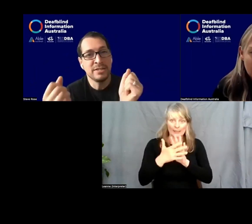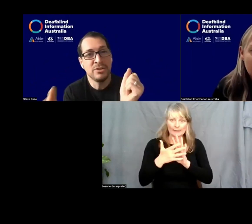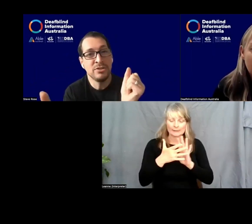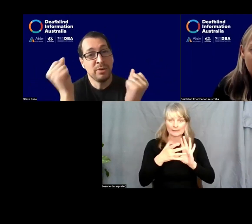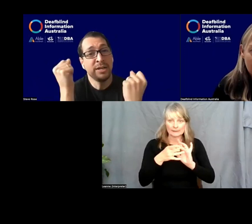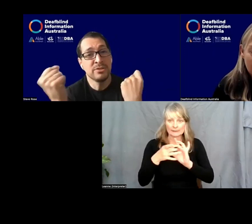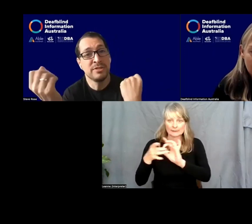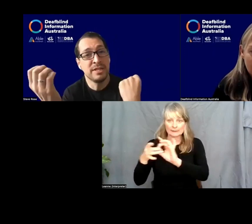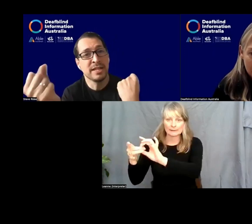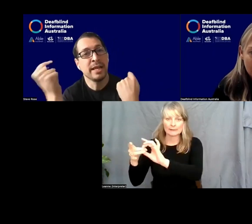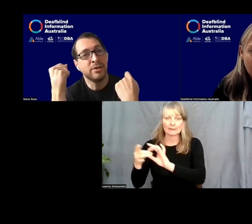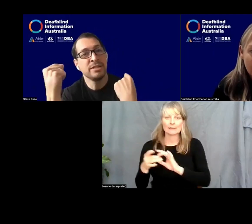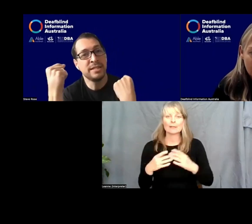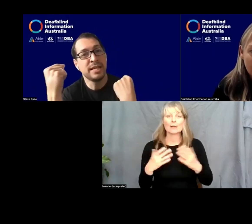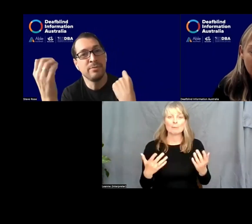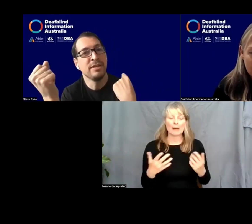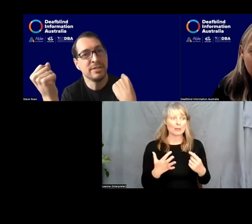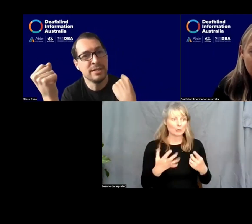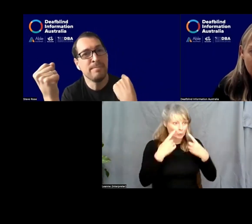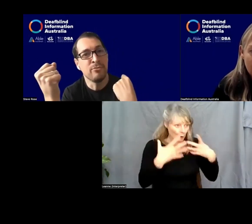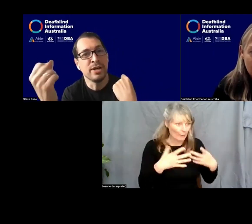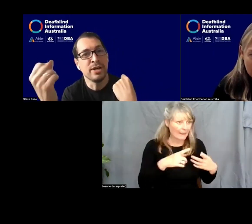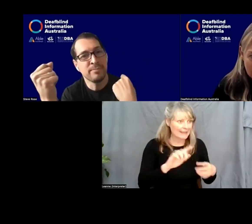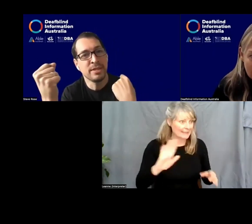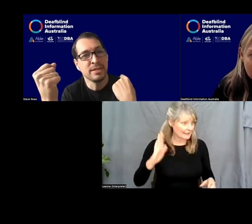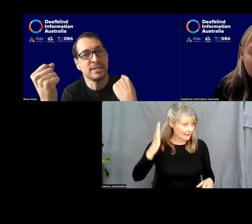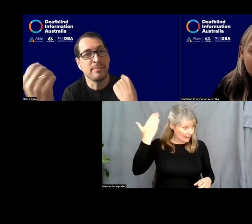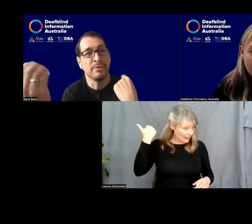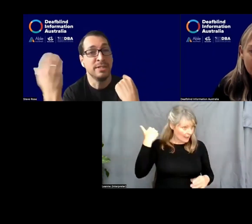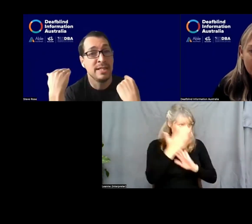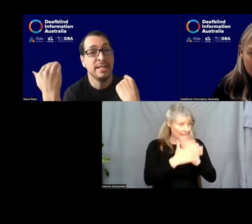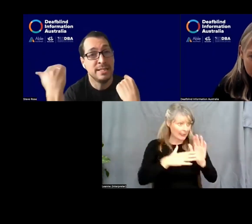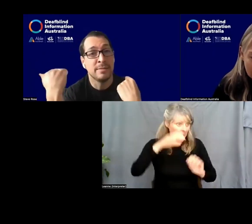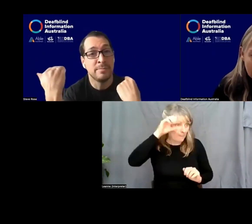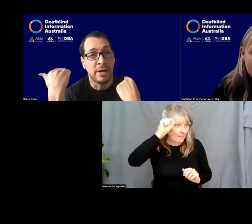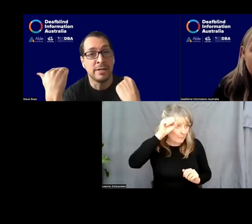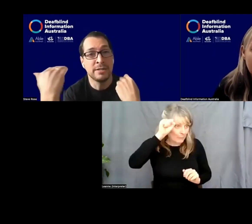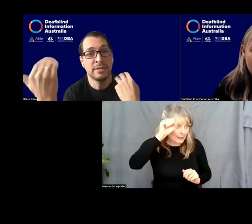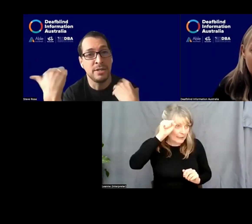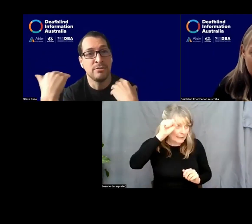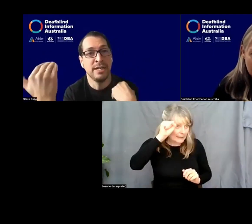You are signalling it's a memory, it's something that's happened and it's in the past so you